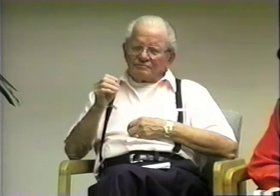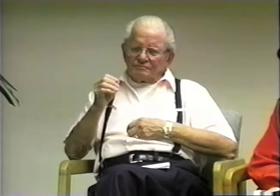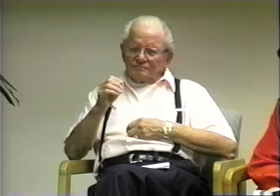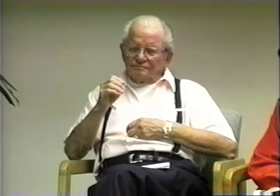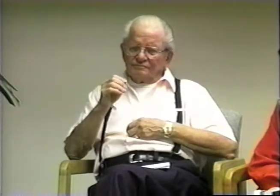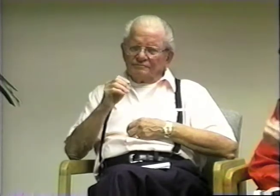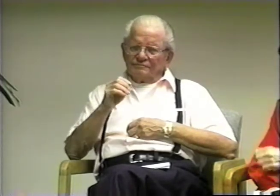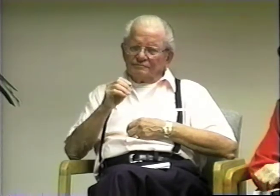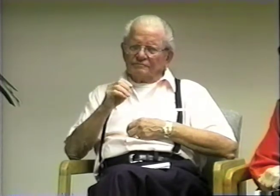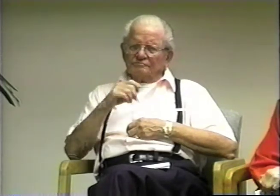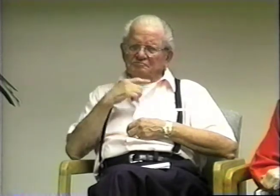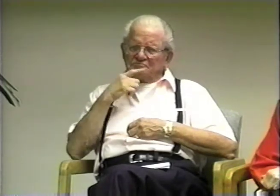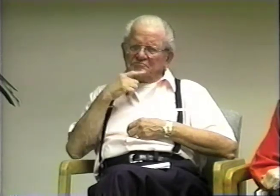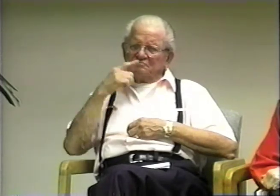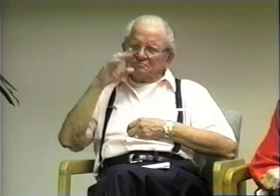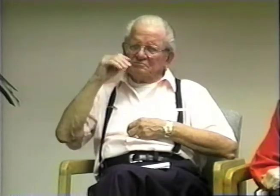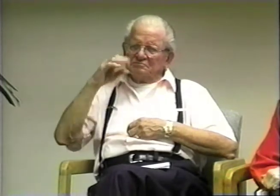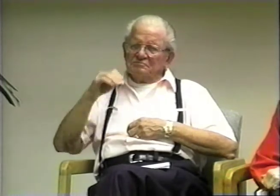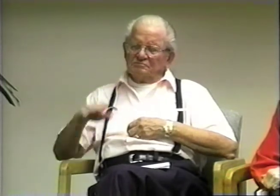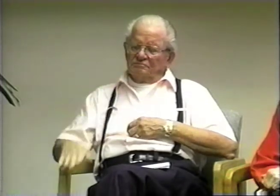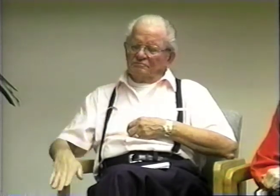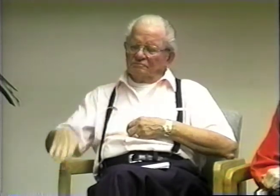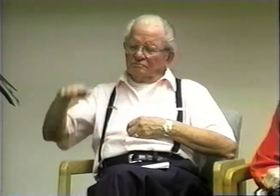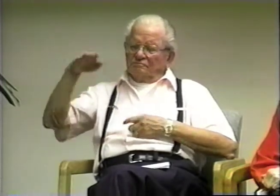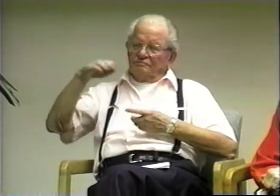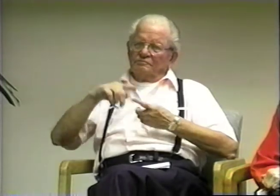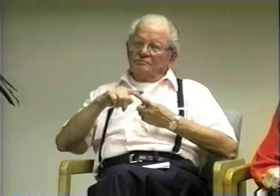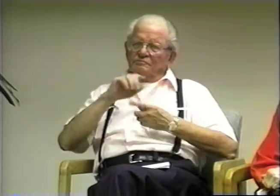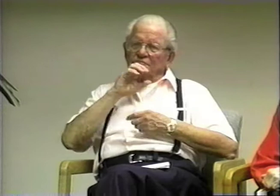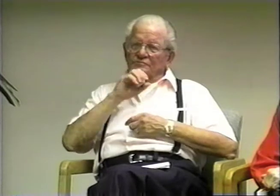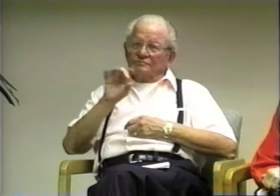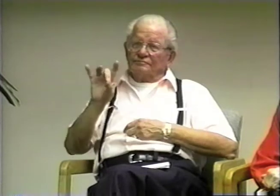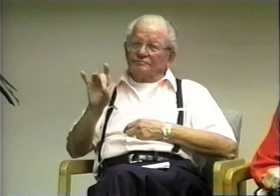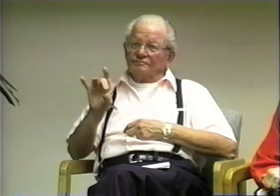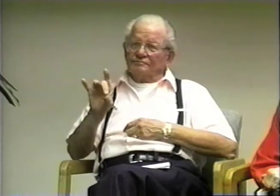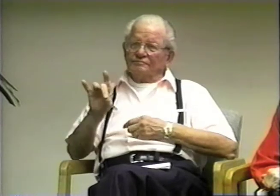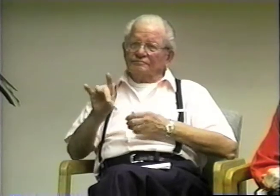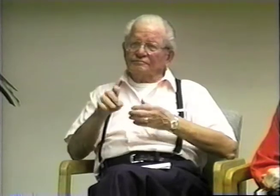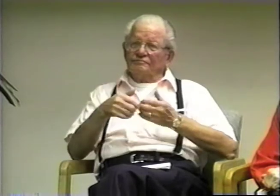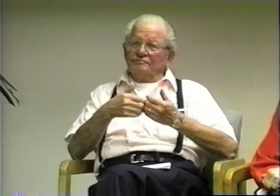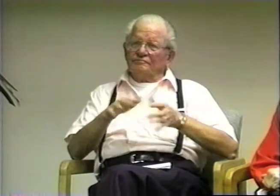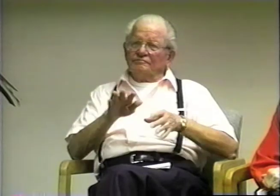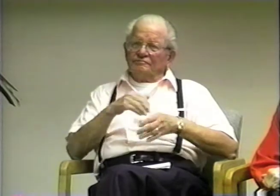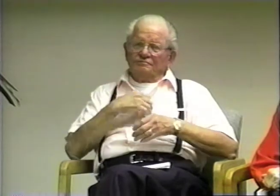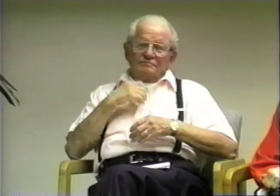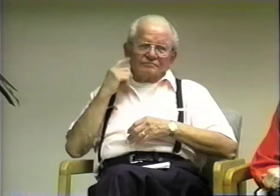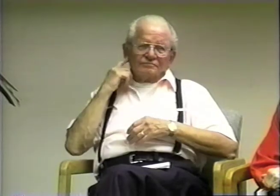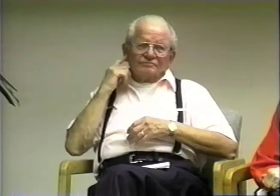As a boy, I had normal hearing until the age of eight,